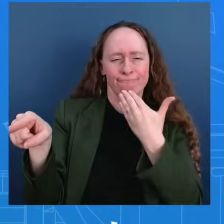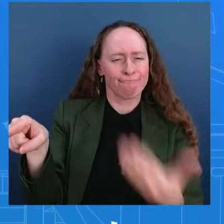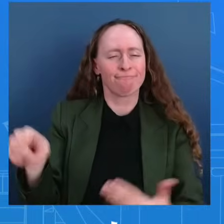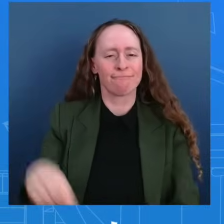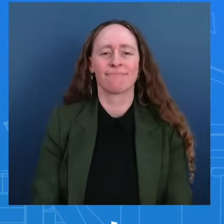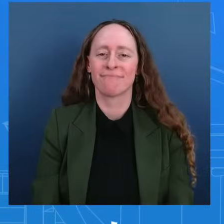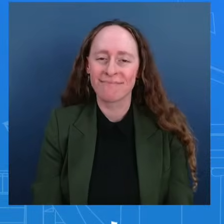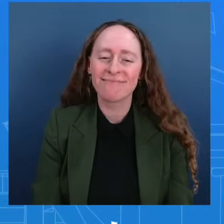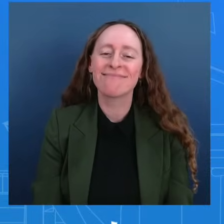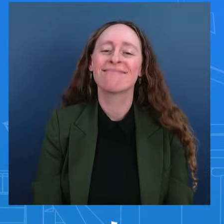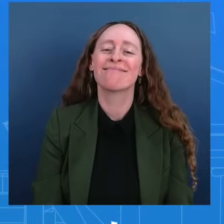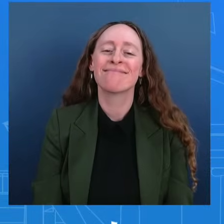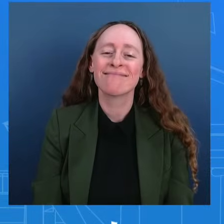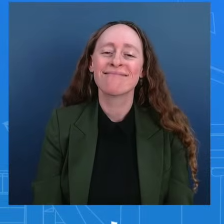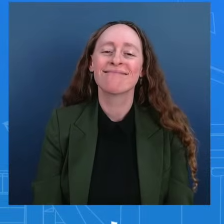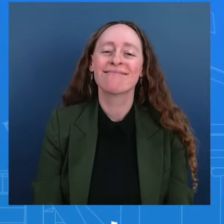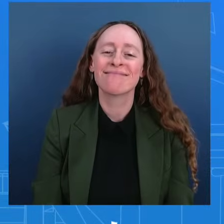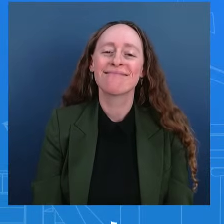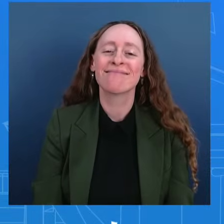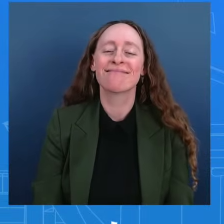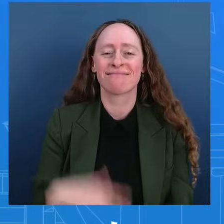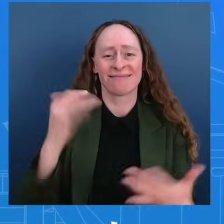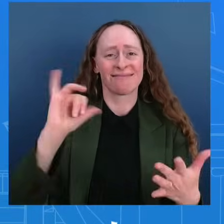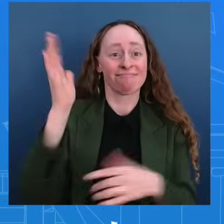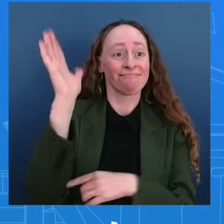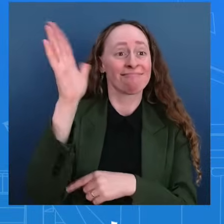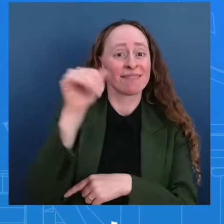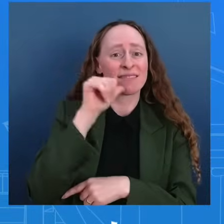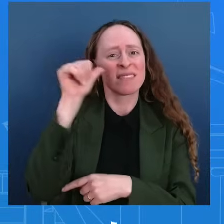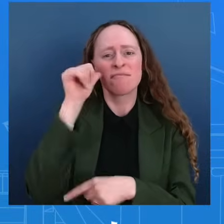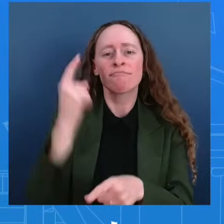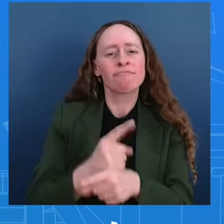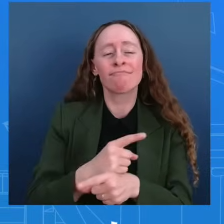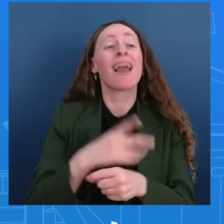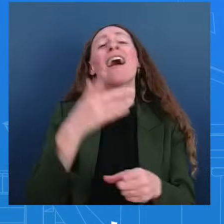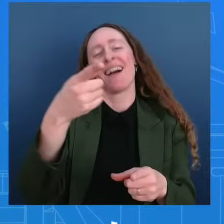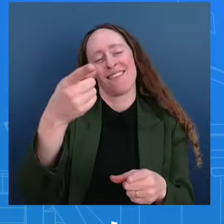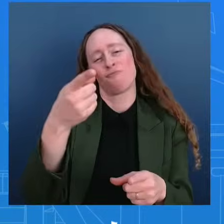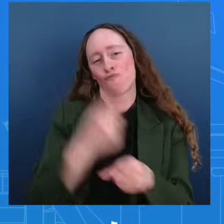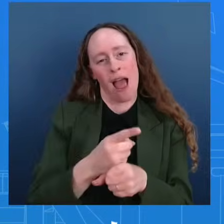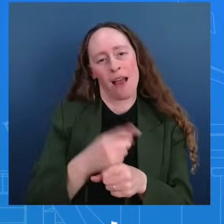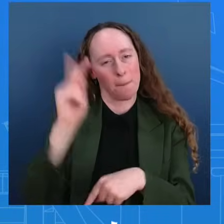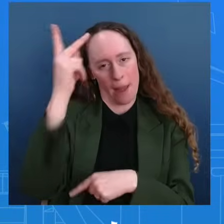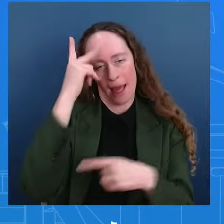obviously, that was a political event that he -- that he spoke at, but I think lays out his thinking,